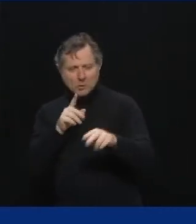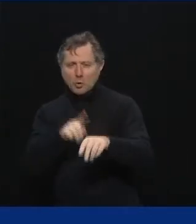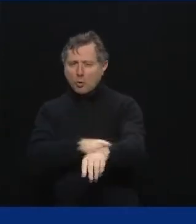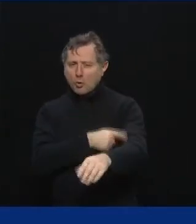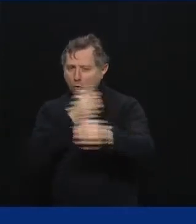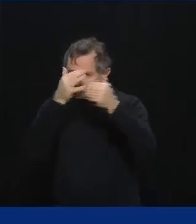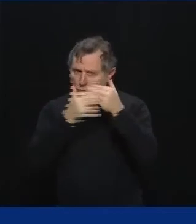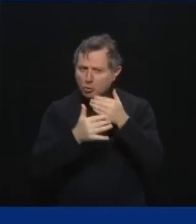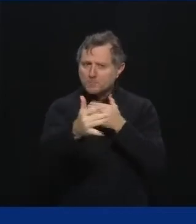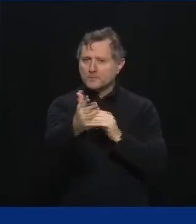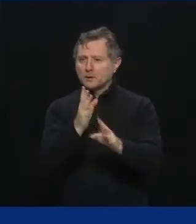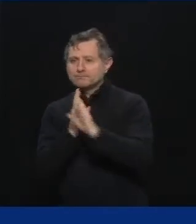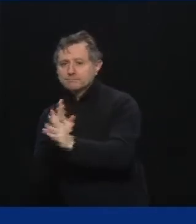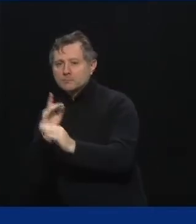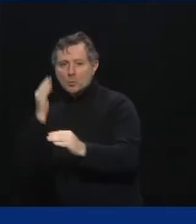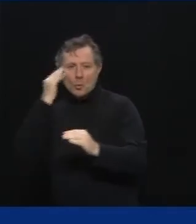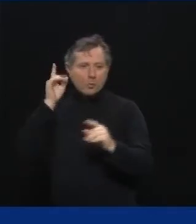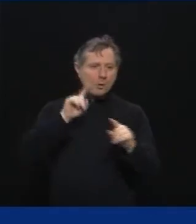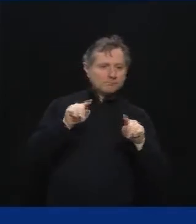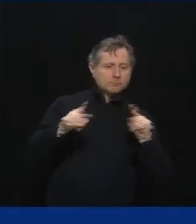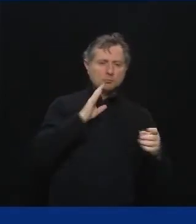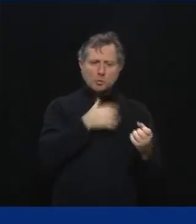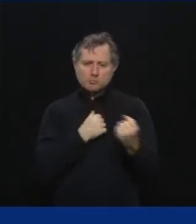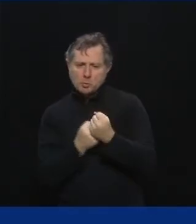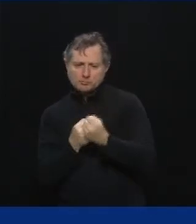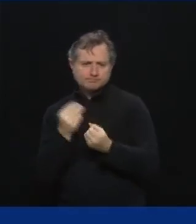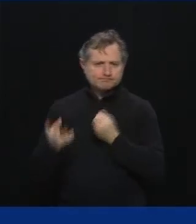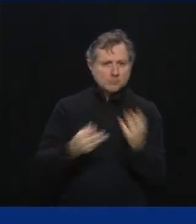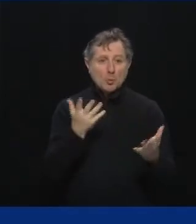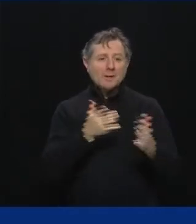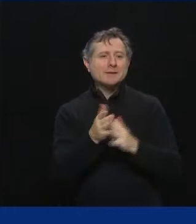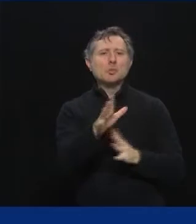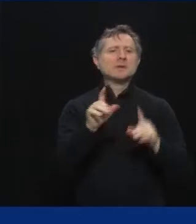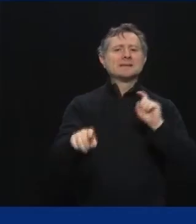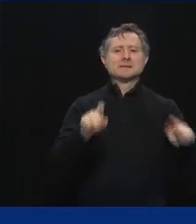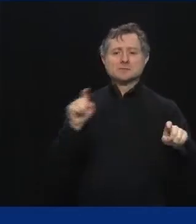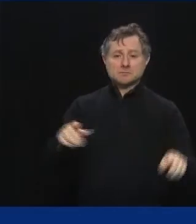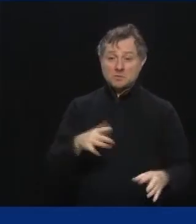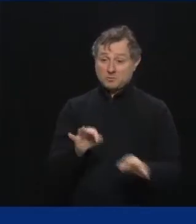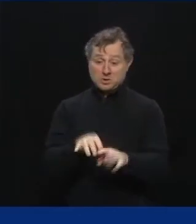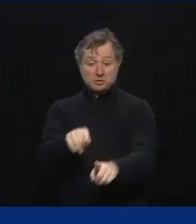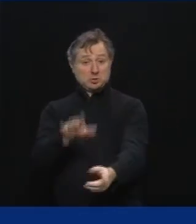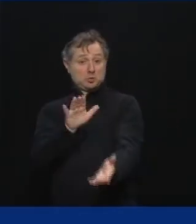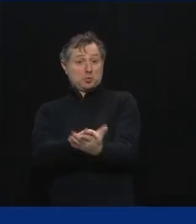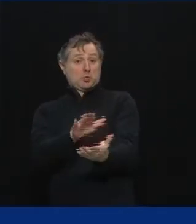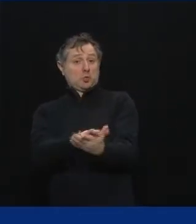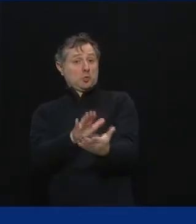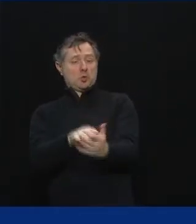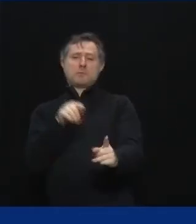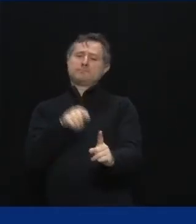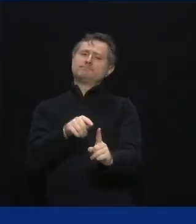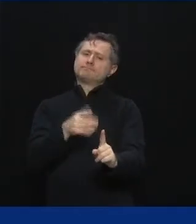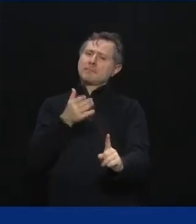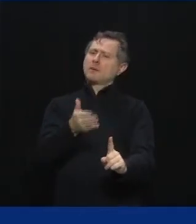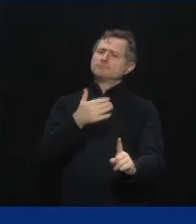SO LET'S START SCHEDULING PEOPLE AND, AGAIN, WE'RE GOING TO MONITOR HOW LONG IT TAKES TO GET CHILDREN INTO THESE AND WE'LL BE ADDING BACKFILL SUPPORT WHEREVER